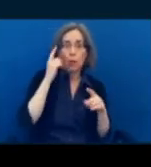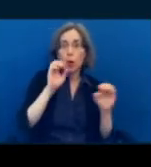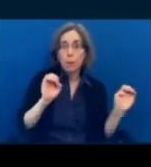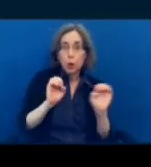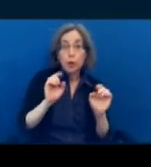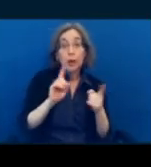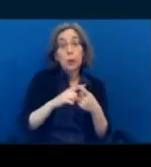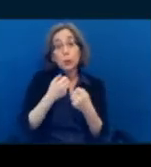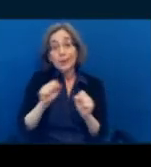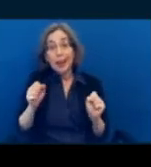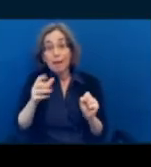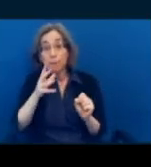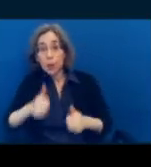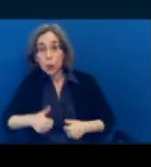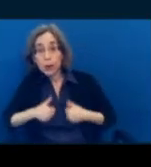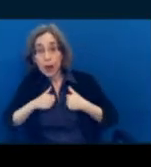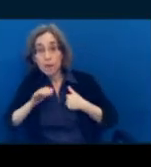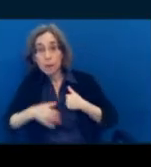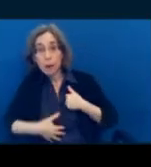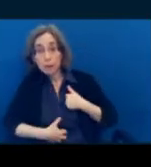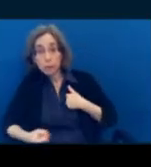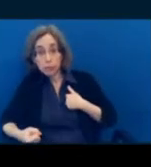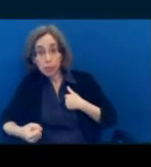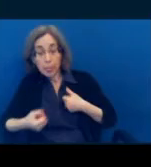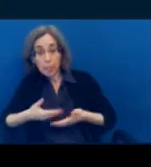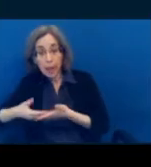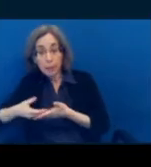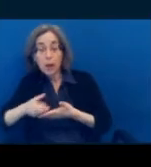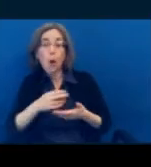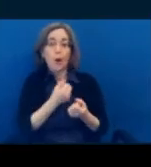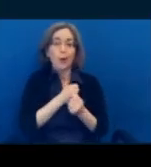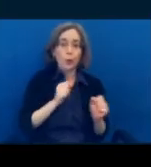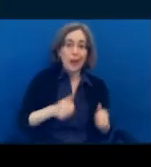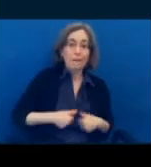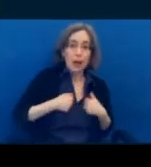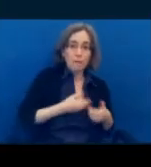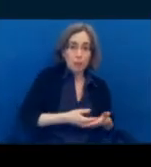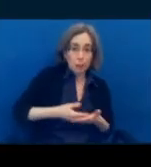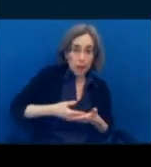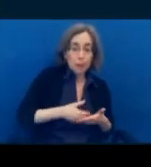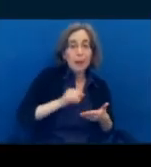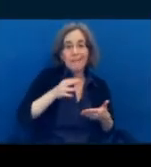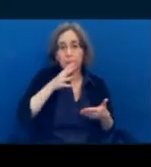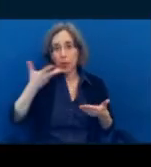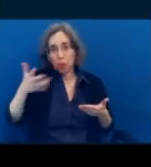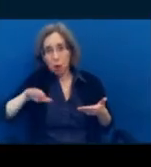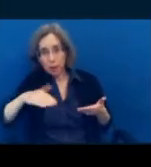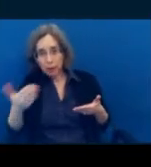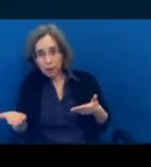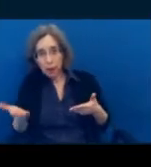BABY, OR SAVE THE LIFE OF THE MOTHER. THEY HAD A TERRIBLE REPUTATION